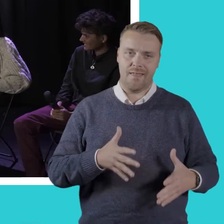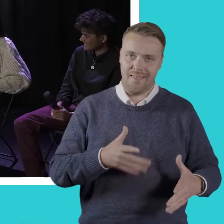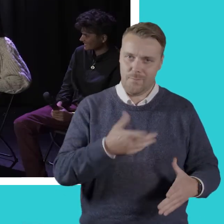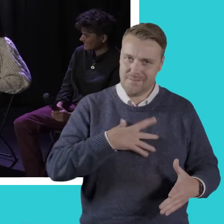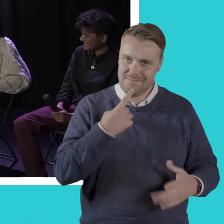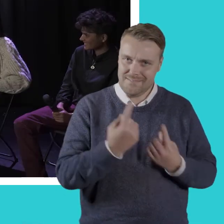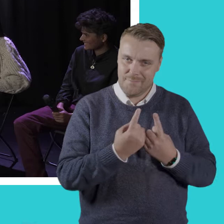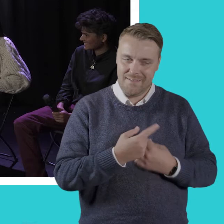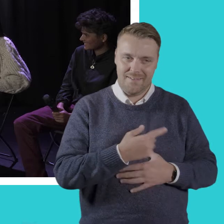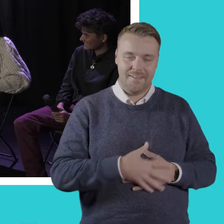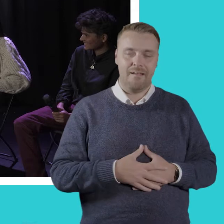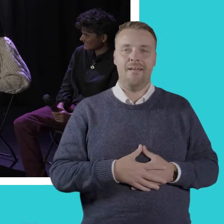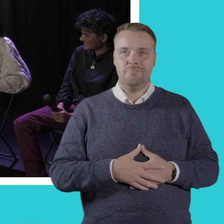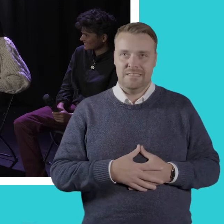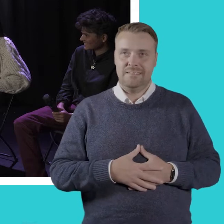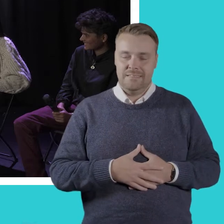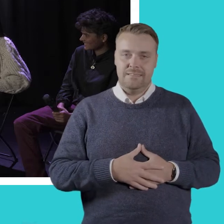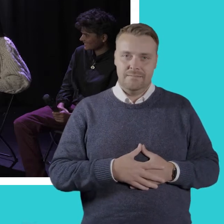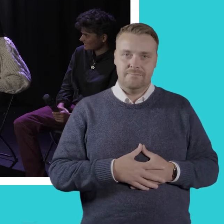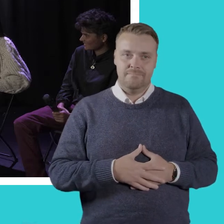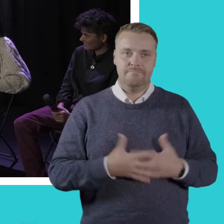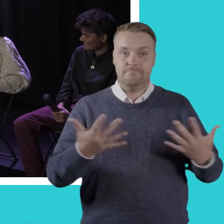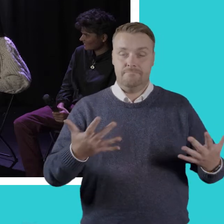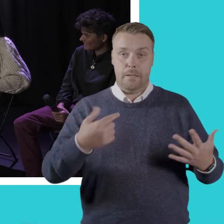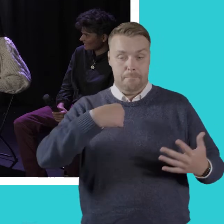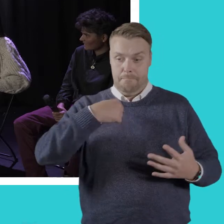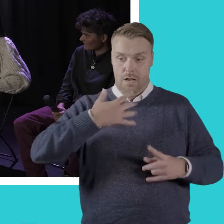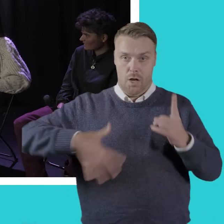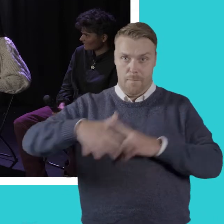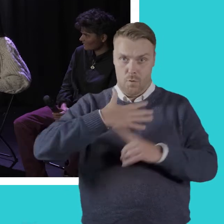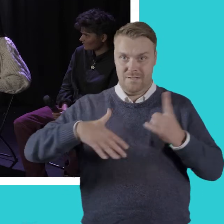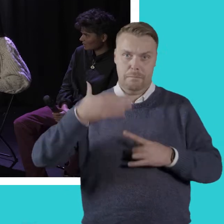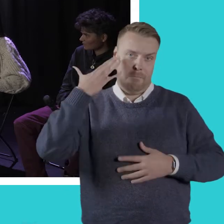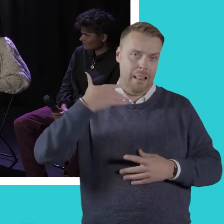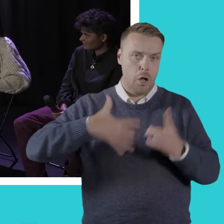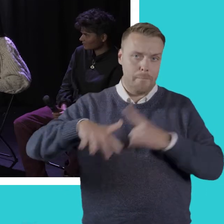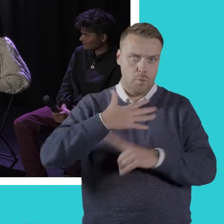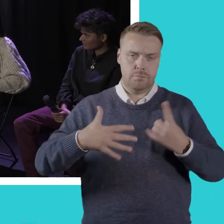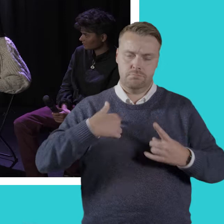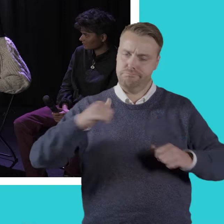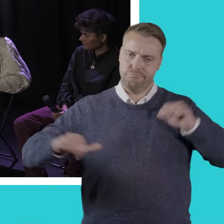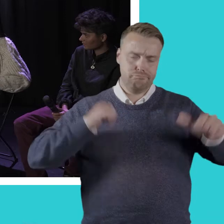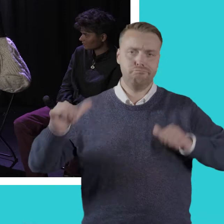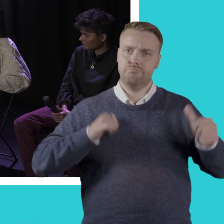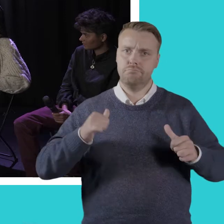Oh man oh man. Okay so I can only speak about my community personally the black community who I'm extremely proud of and extremely grateful to be a part of. But